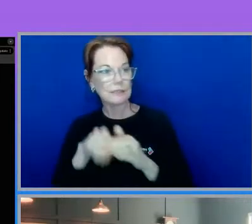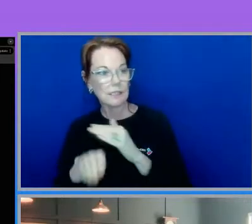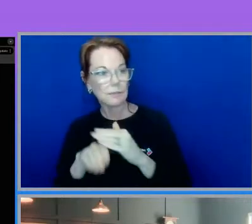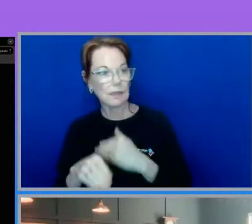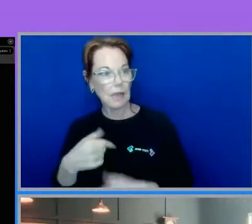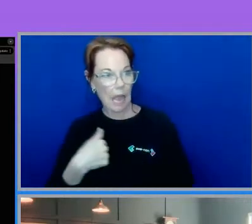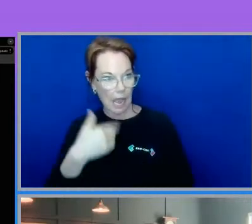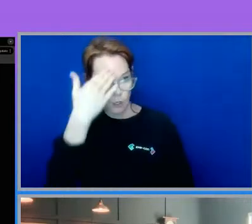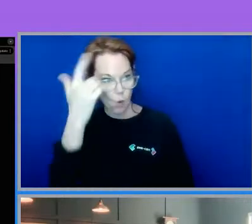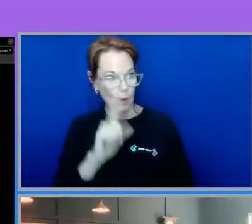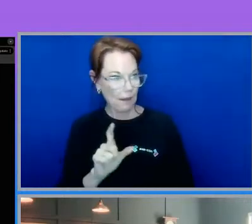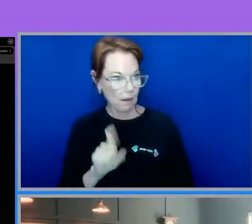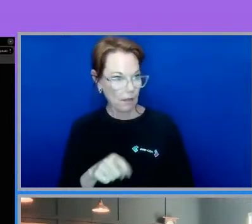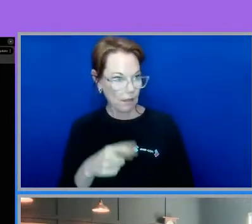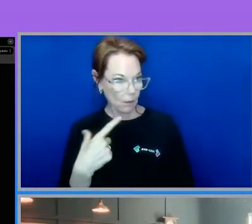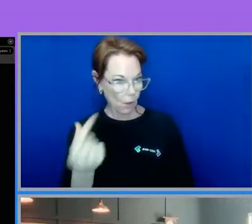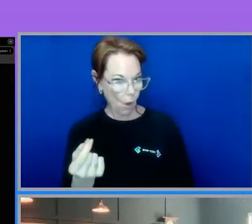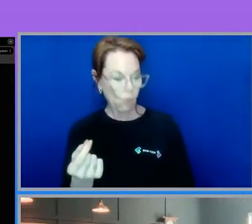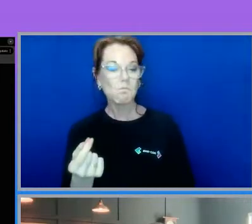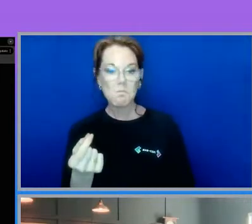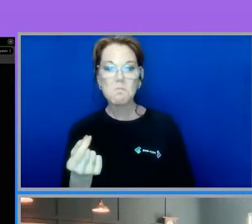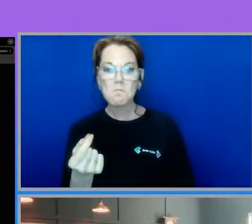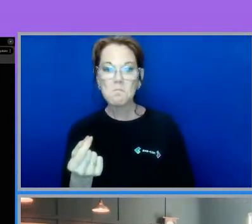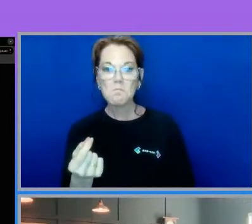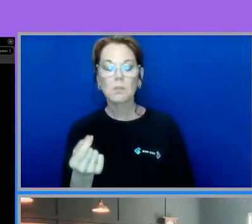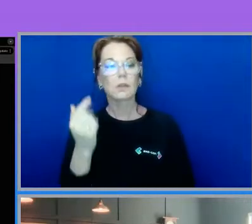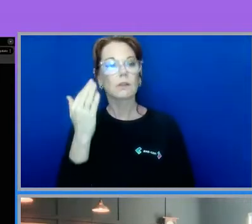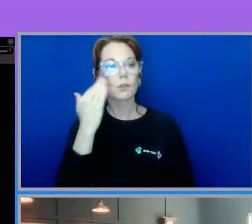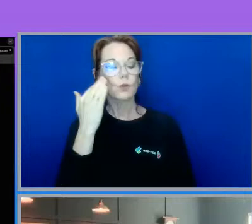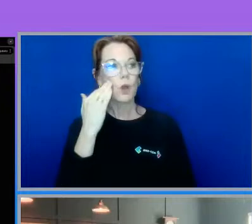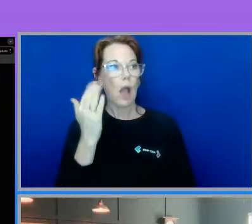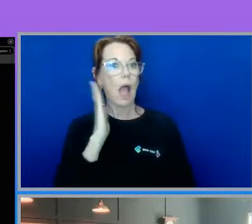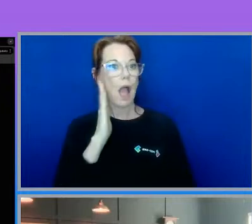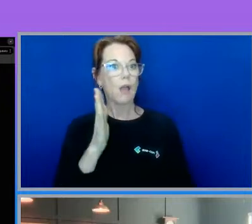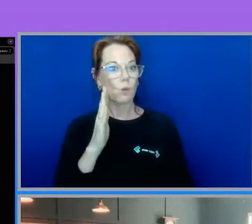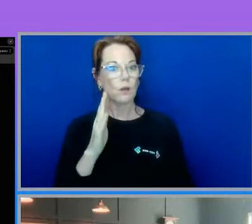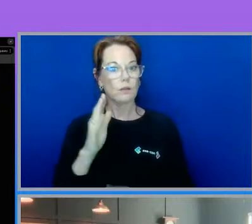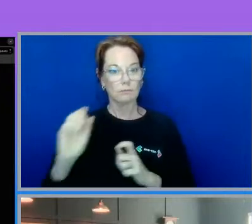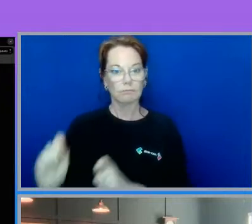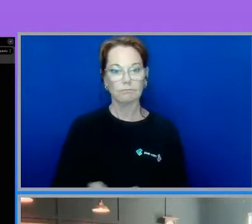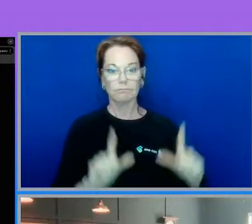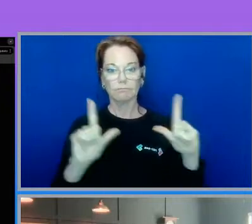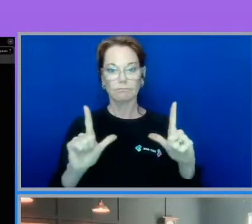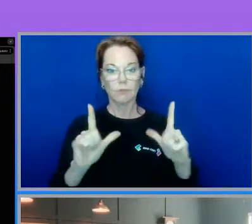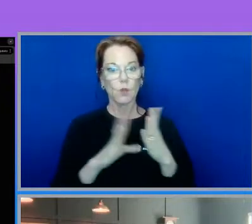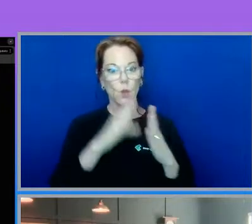text could I tell where it's going? Probably. You'd probably understand that it's taking you to learn about digital digital